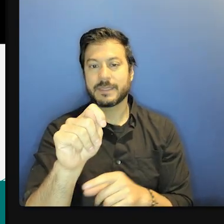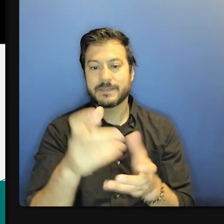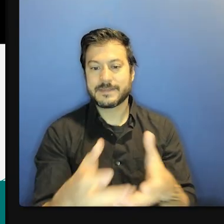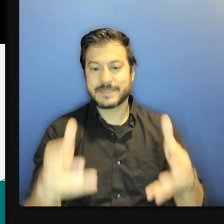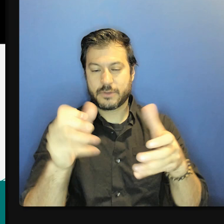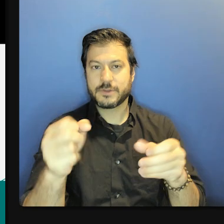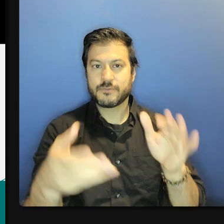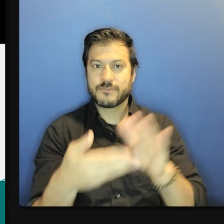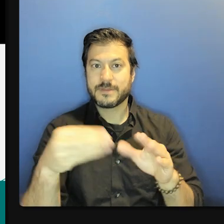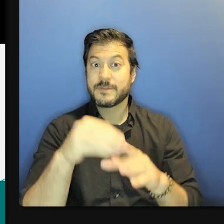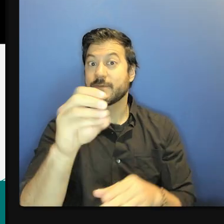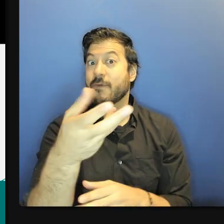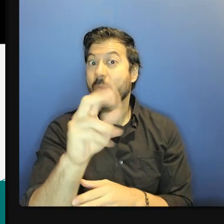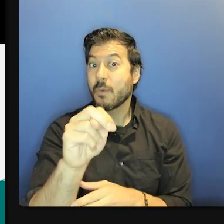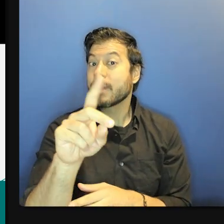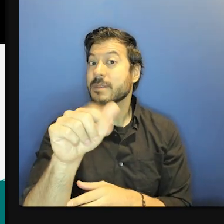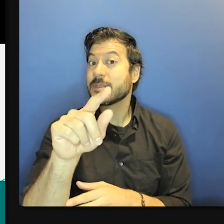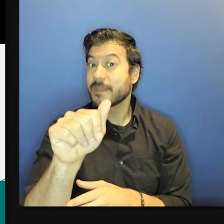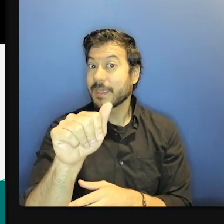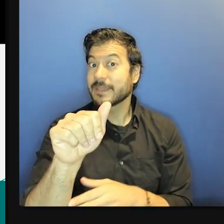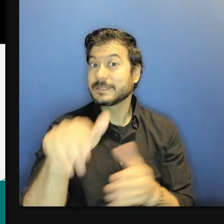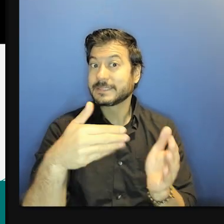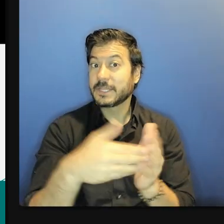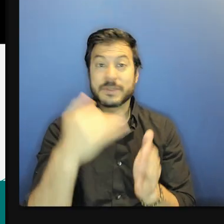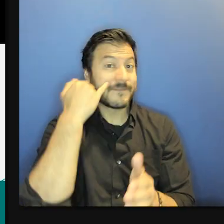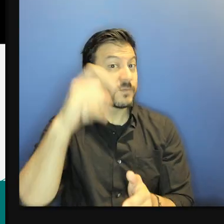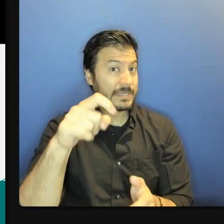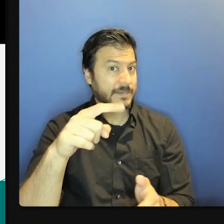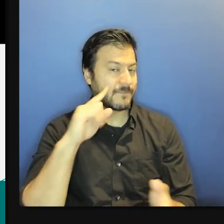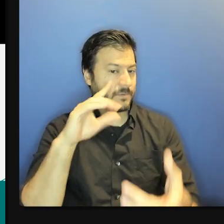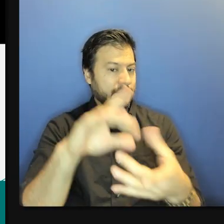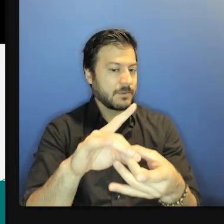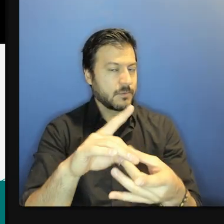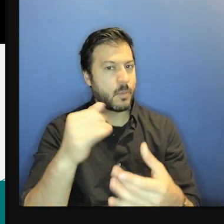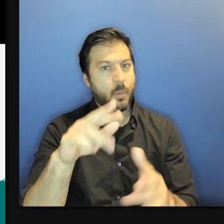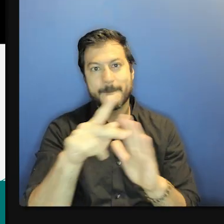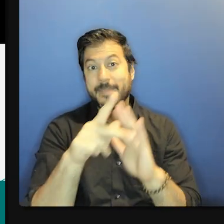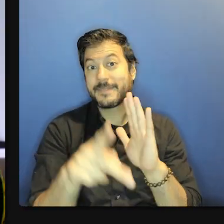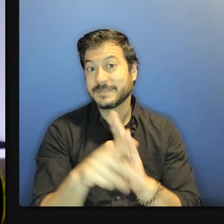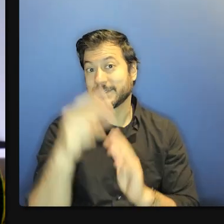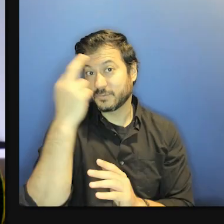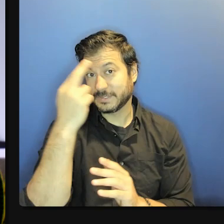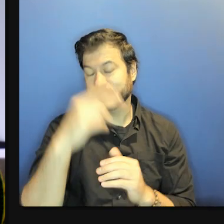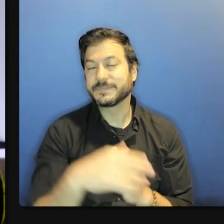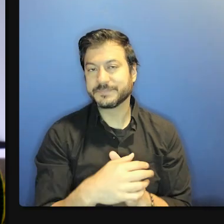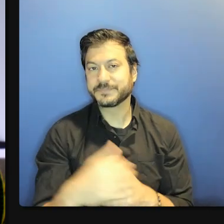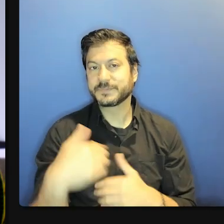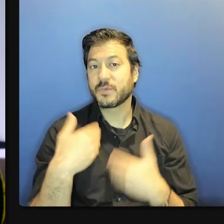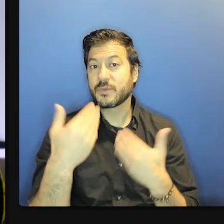you can run in your own data center if you need to for connectivity or policy reasons. We offer these services